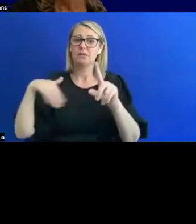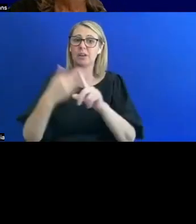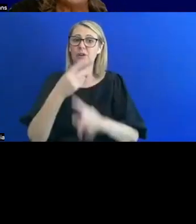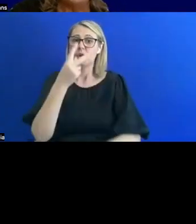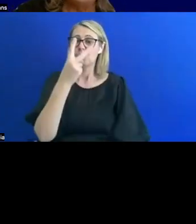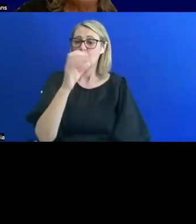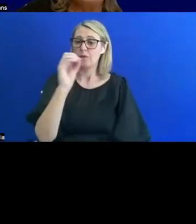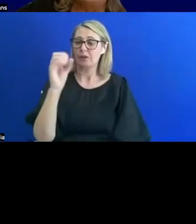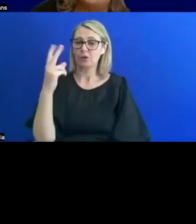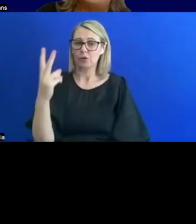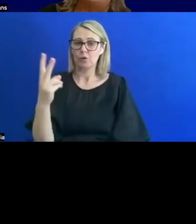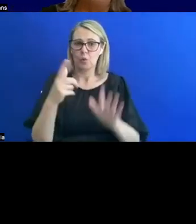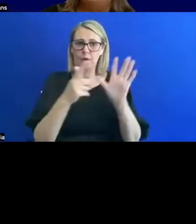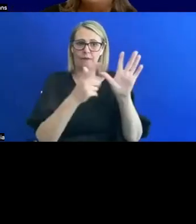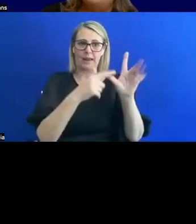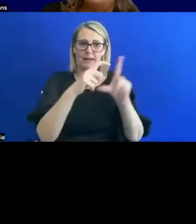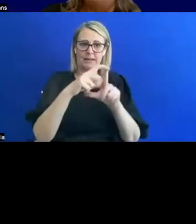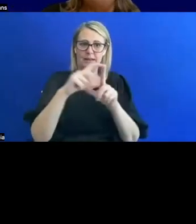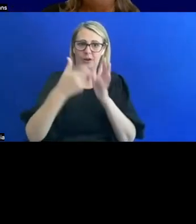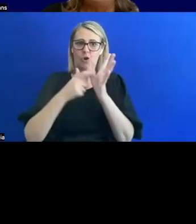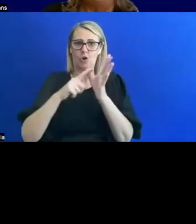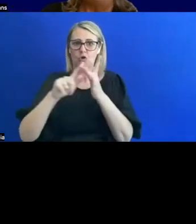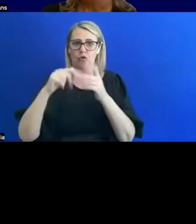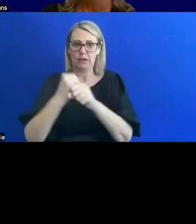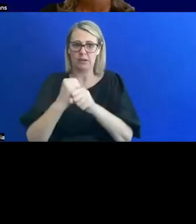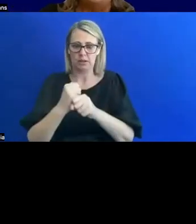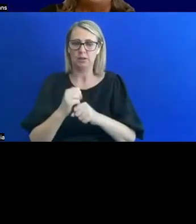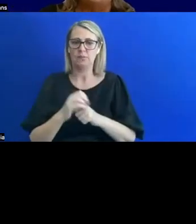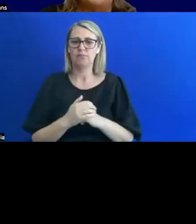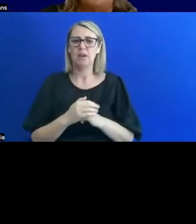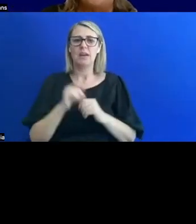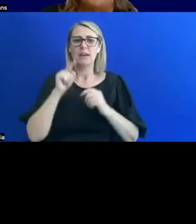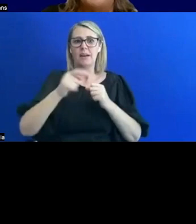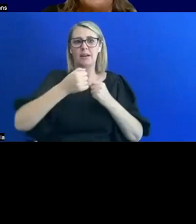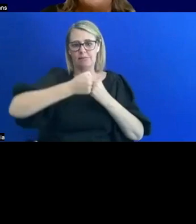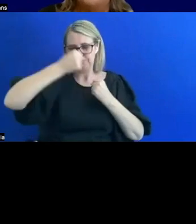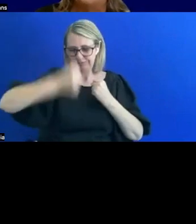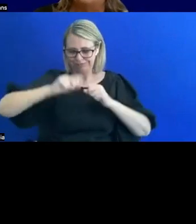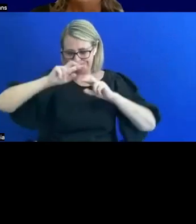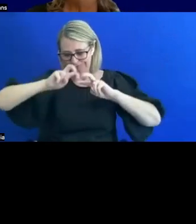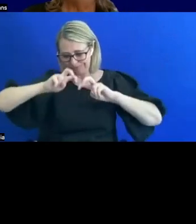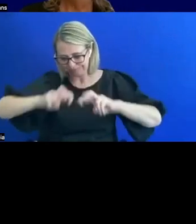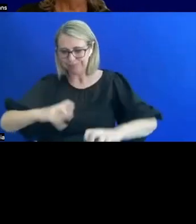called AD (Bud) Craig and he extended this interoception sense to include the